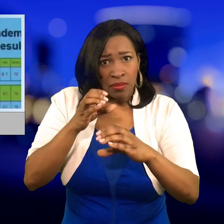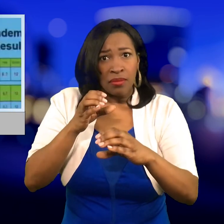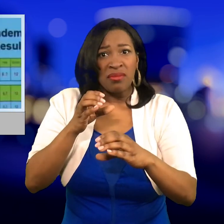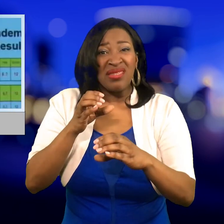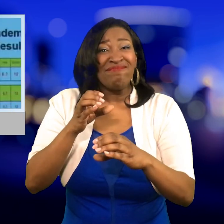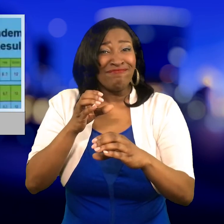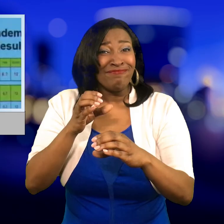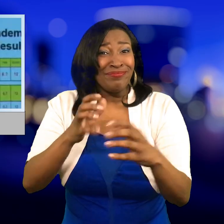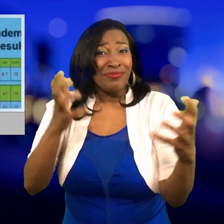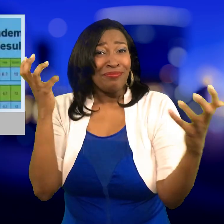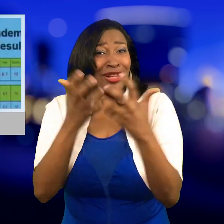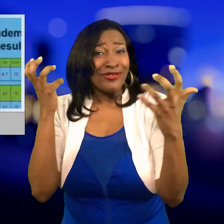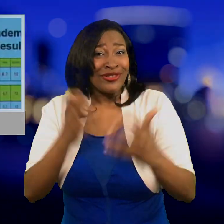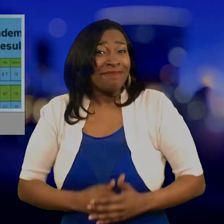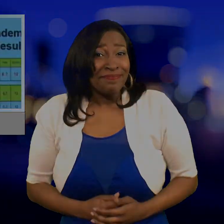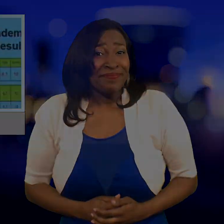300 feet from her home.